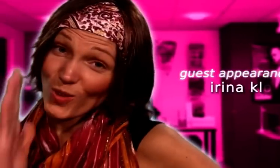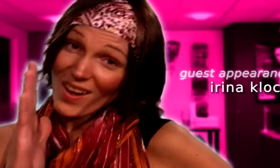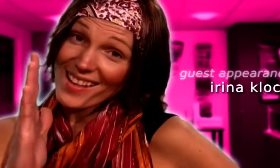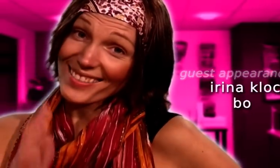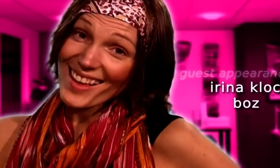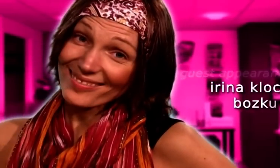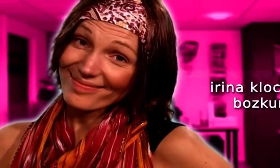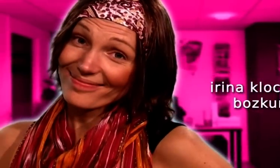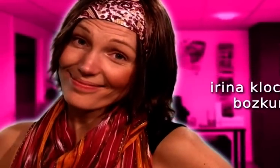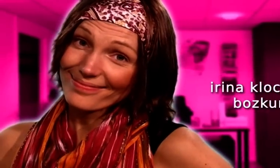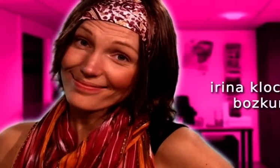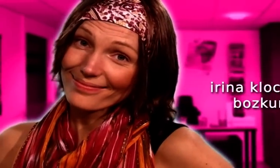Johanna